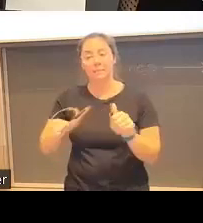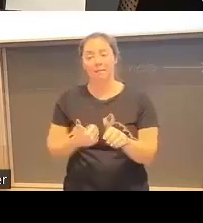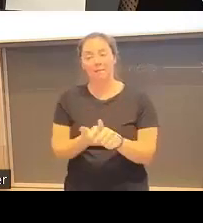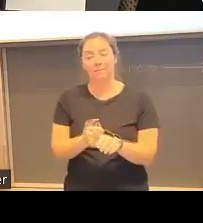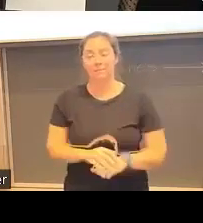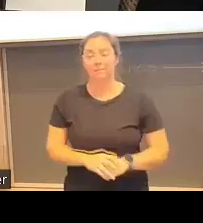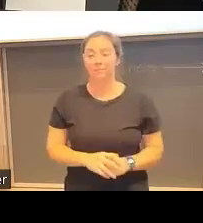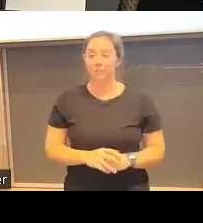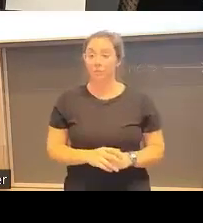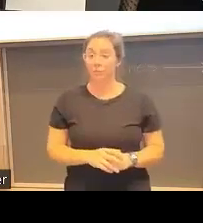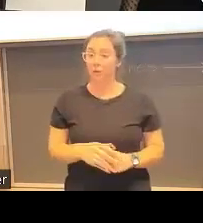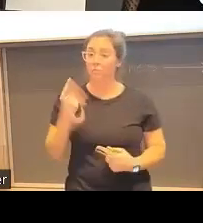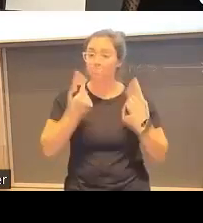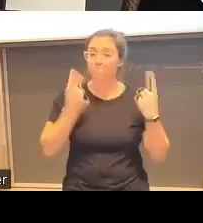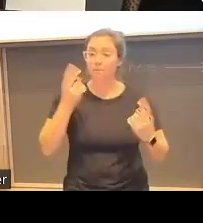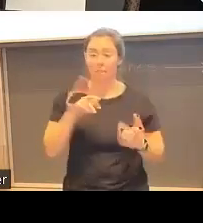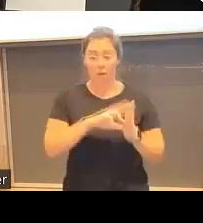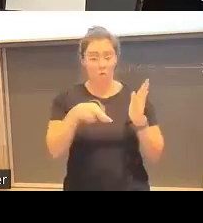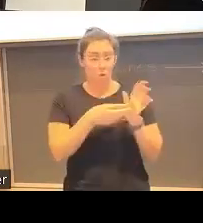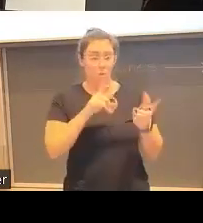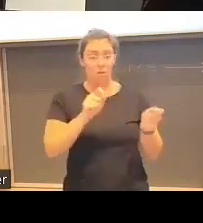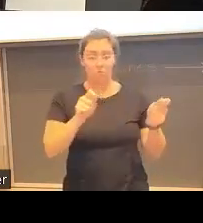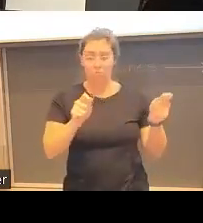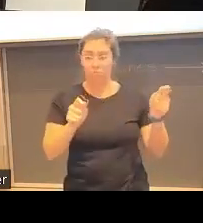we think about how that role evolves that's a relatively new space that we've been in